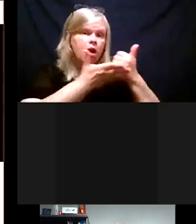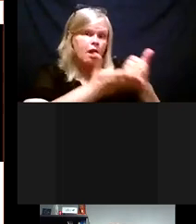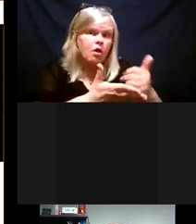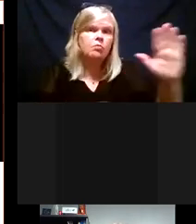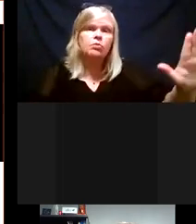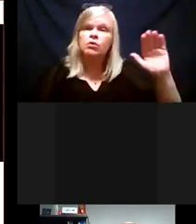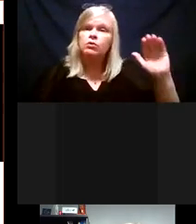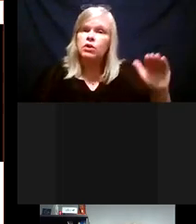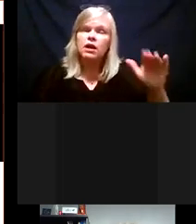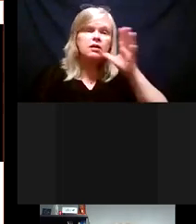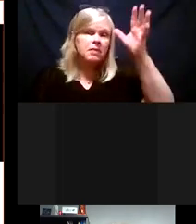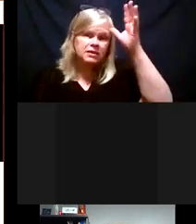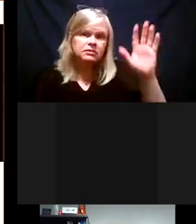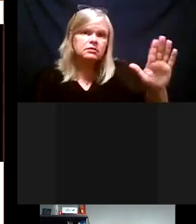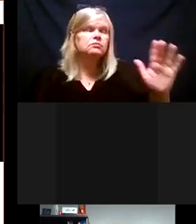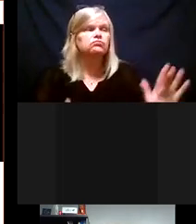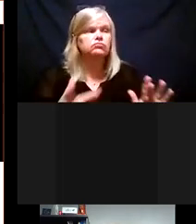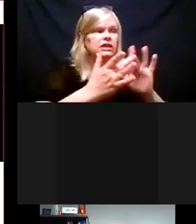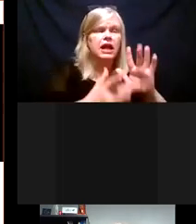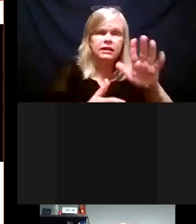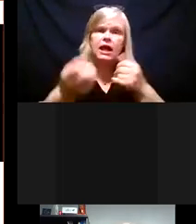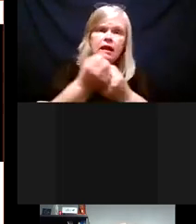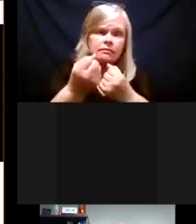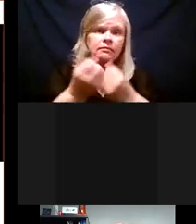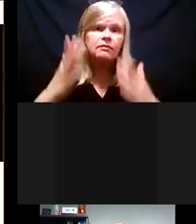TO GET BACK TO US, THOSE SORTS OF THINGS, BUT THEY ARE NOT THE